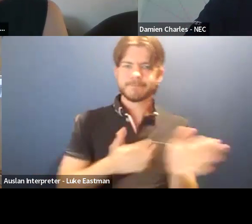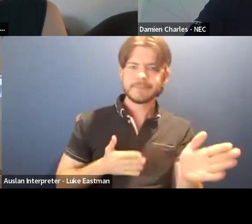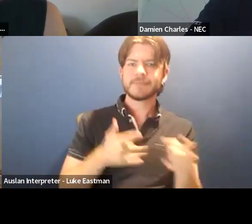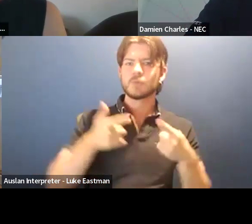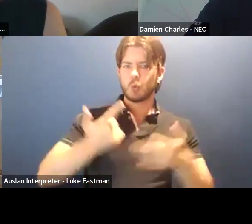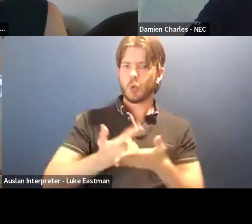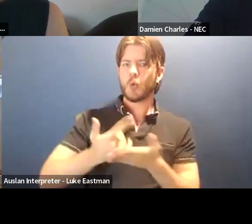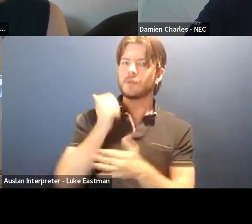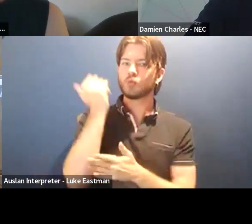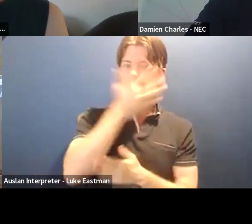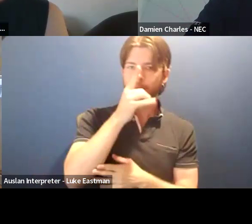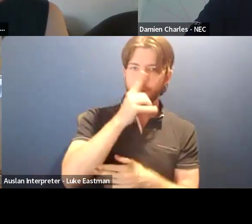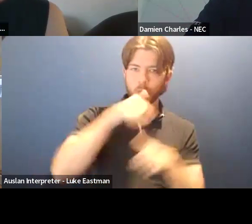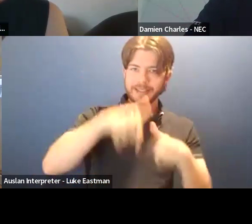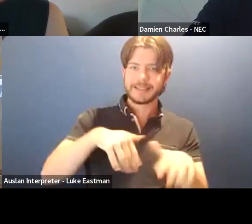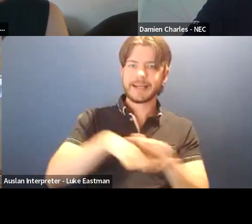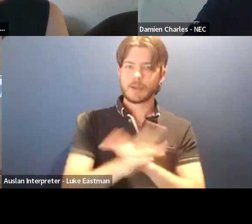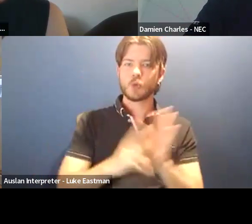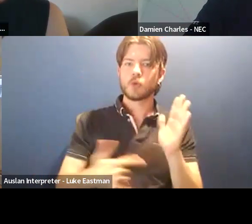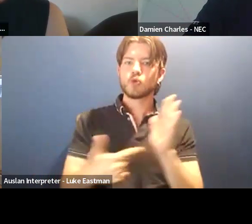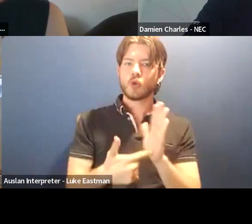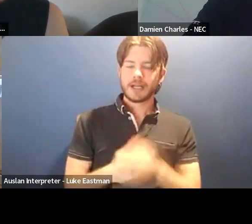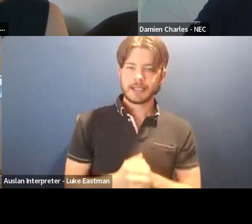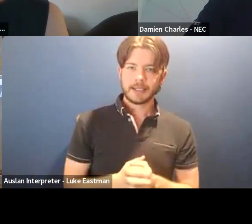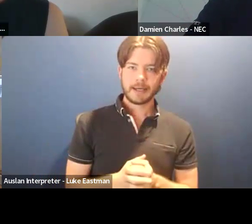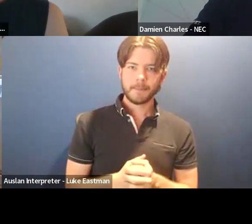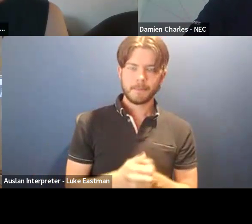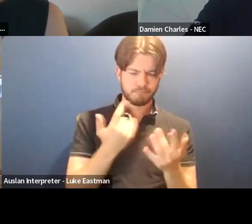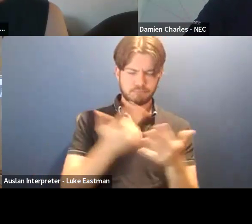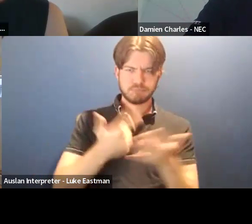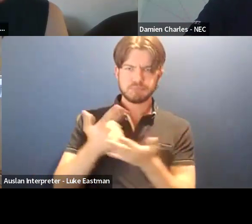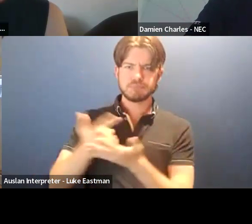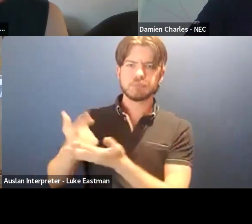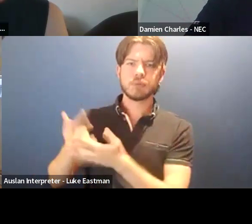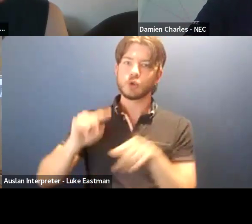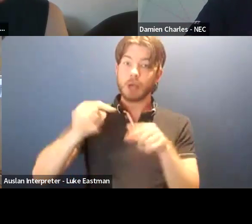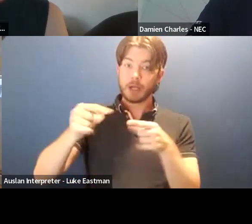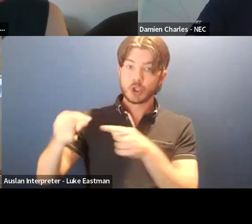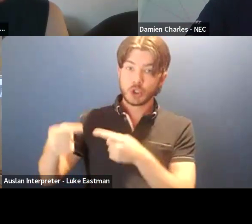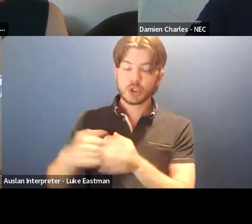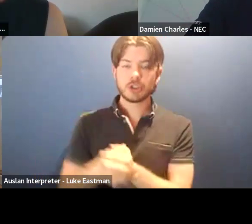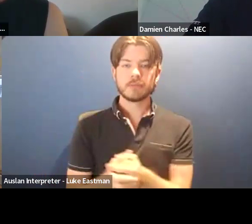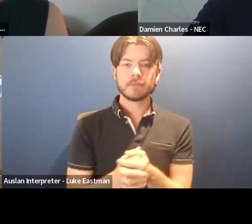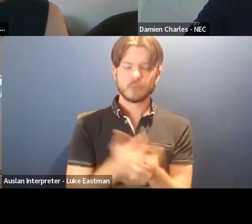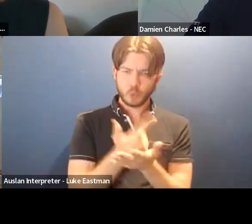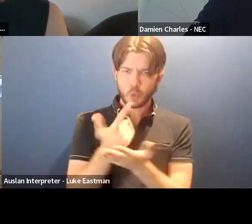Northern Territory faces many challenges. And of course people with